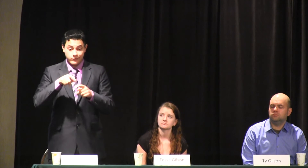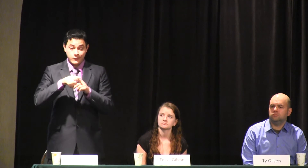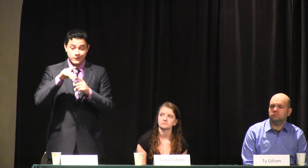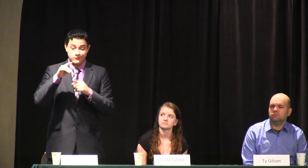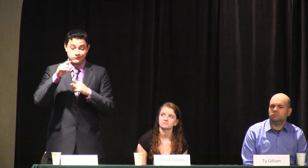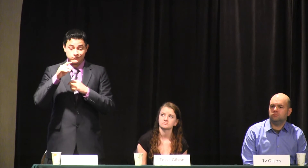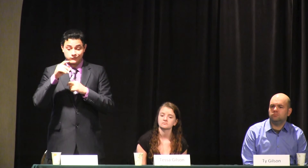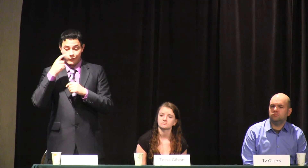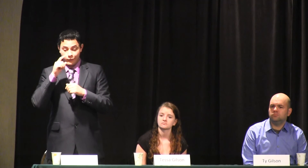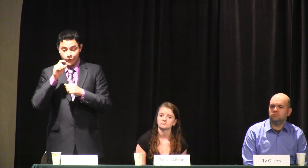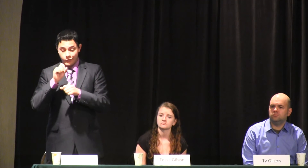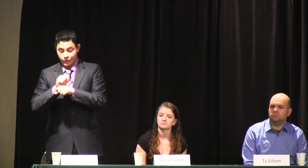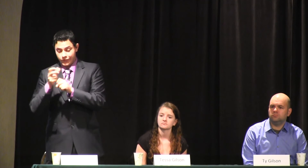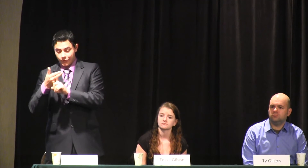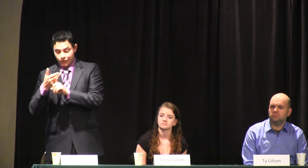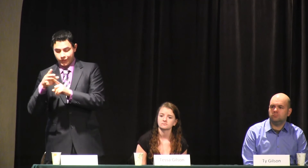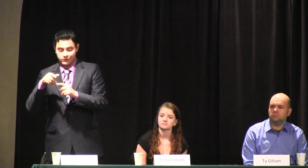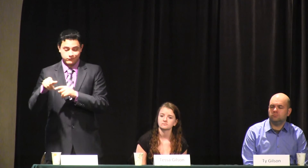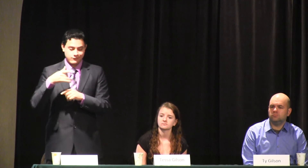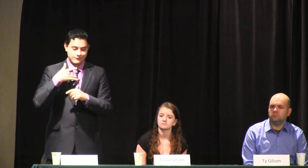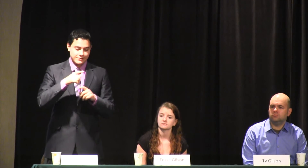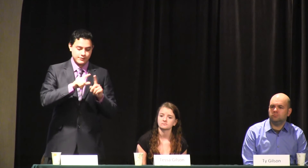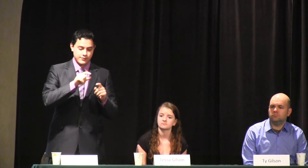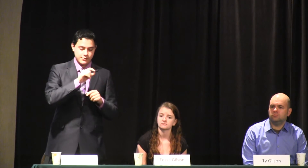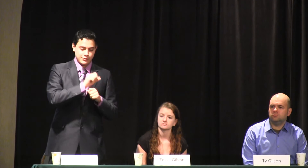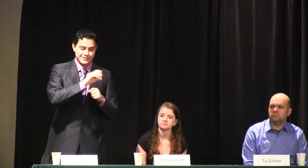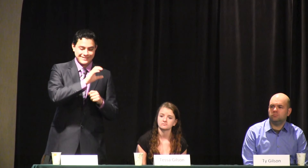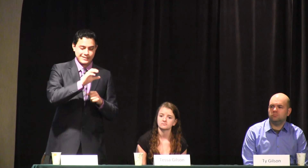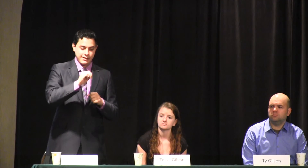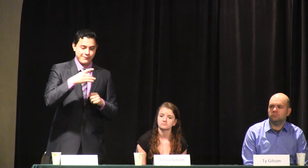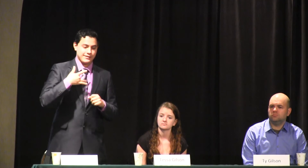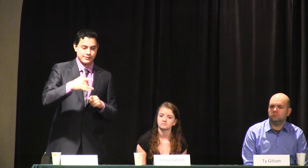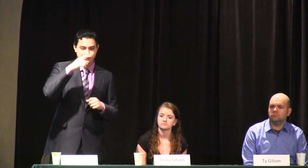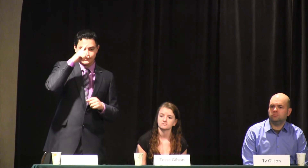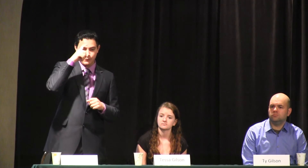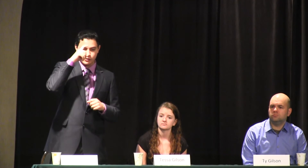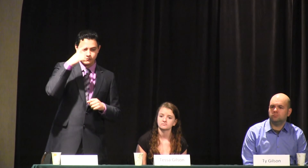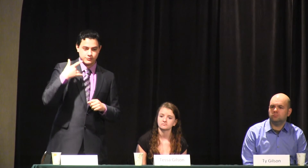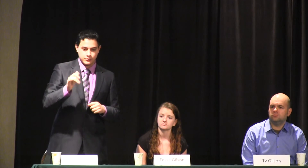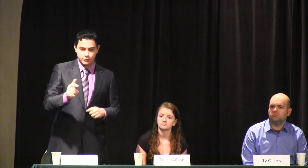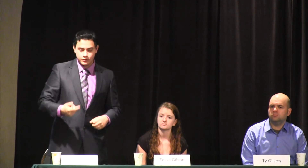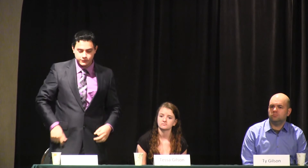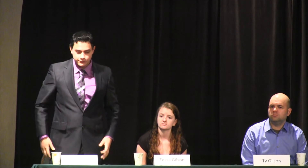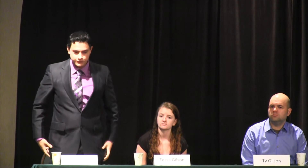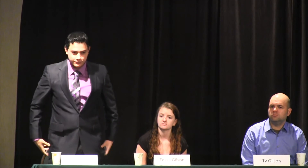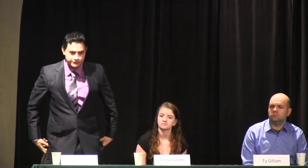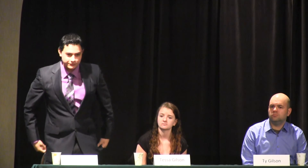out on the job site. Because when you are, like, for example, CCM was in the summers,